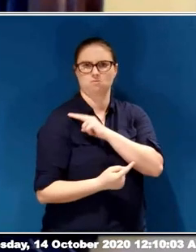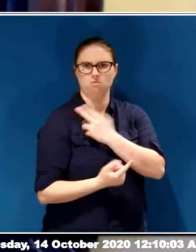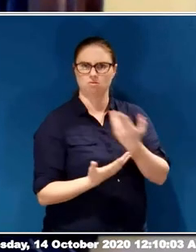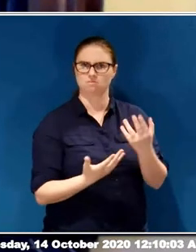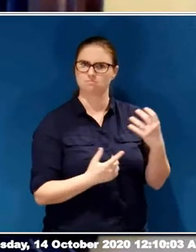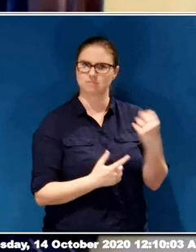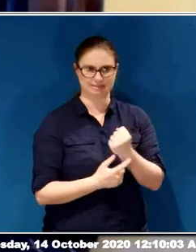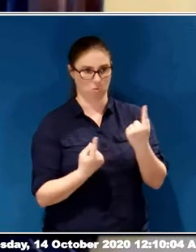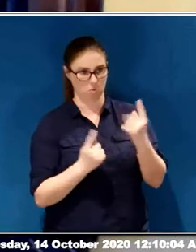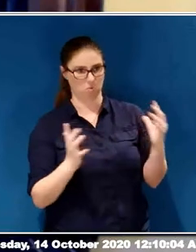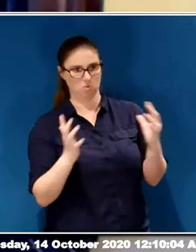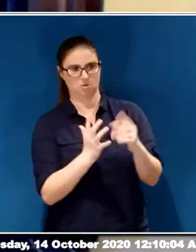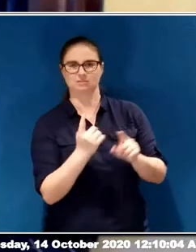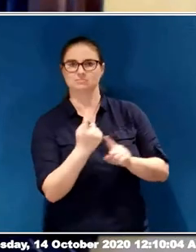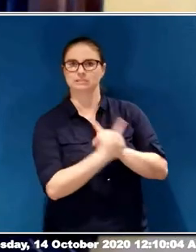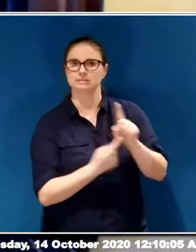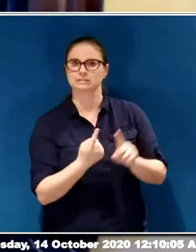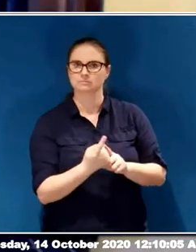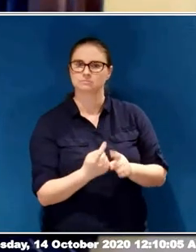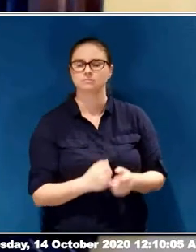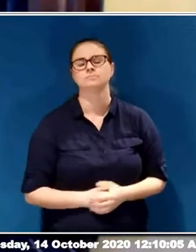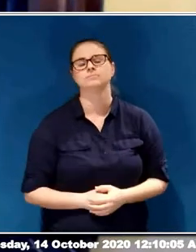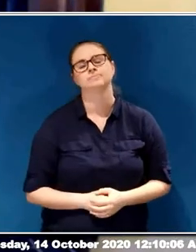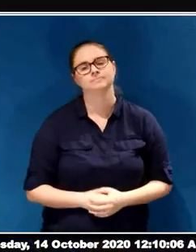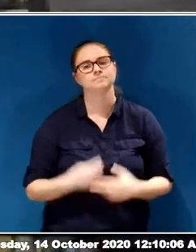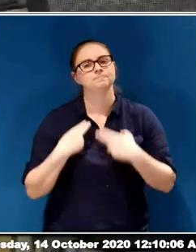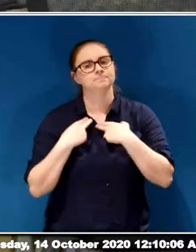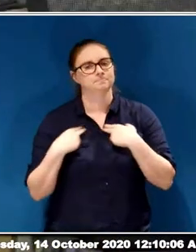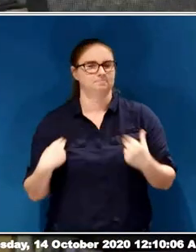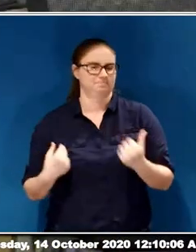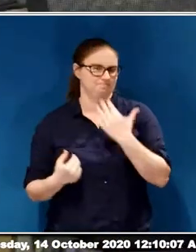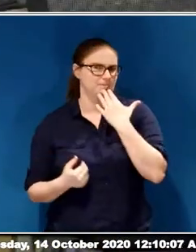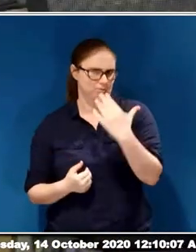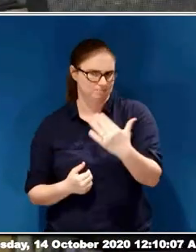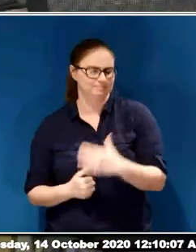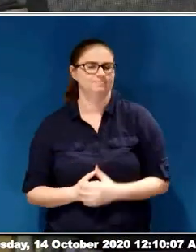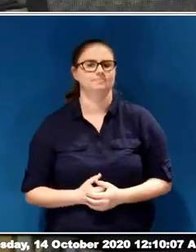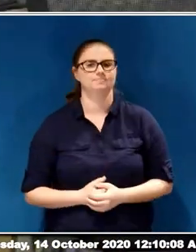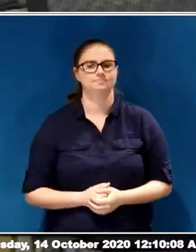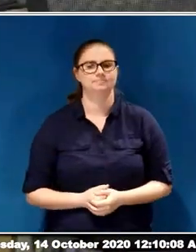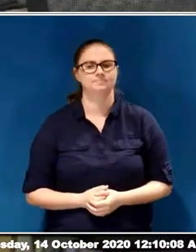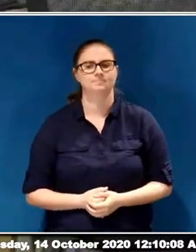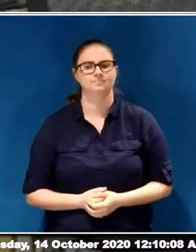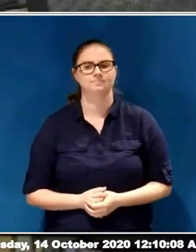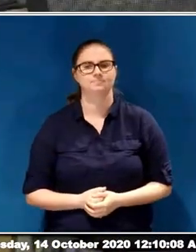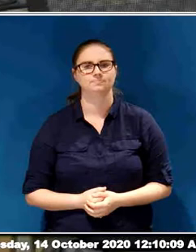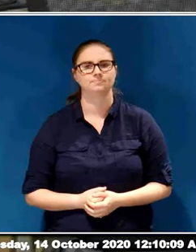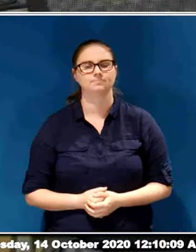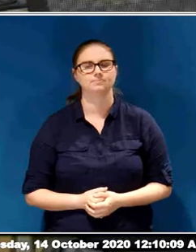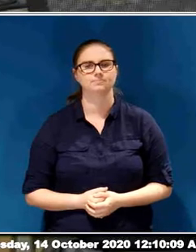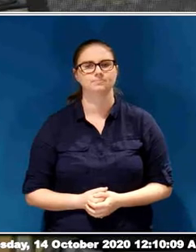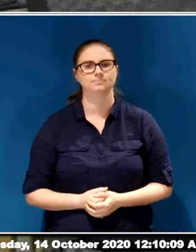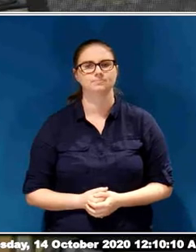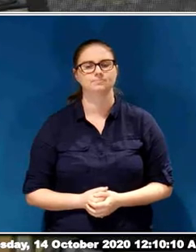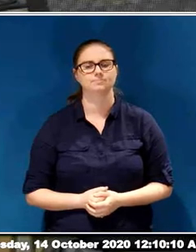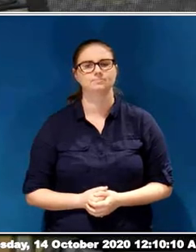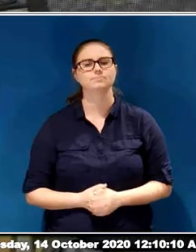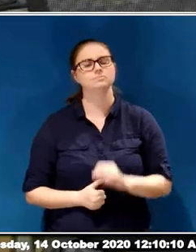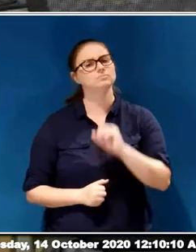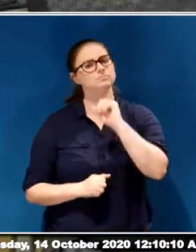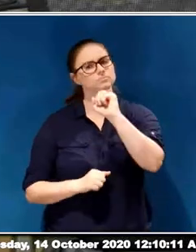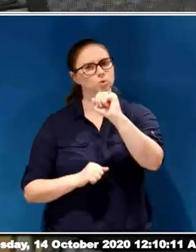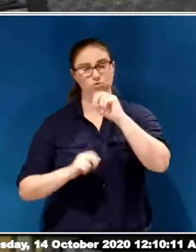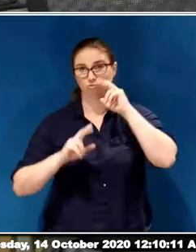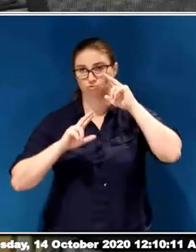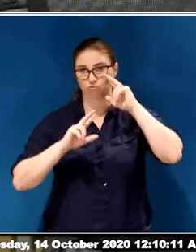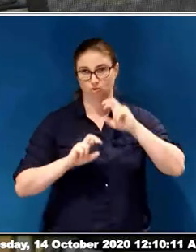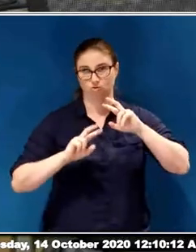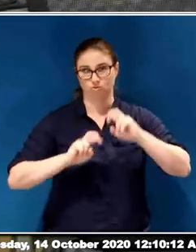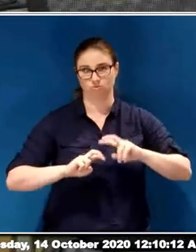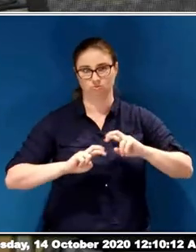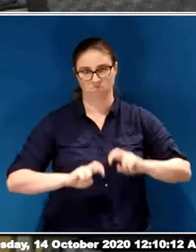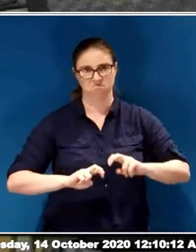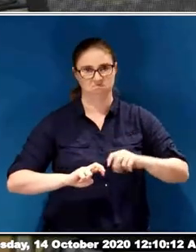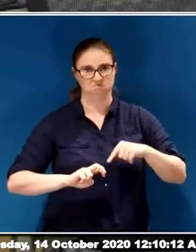Your research has thrown up types of failures that occur.